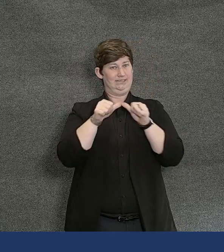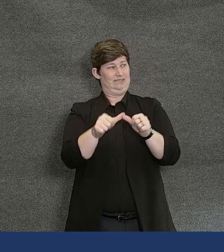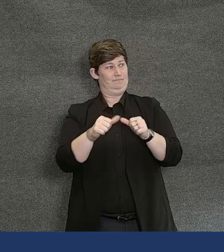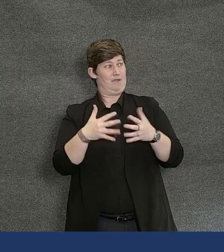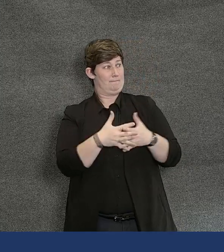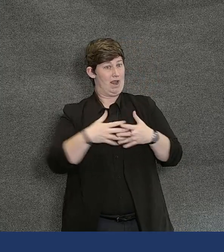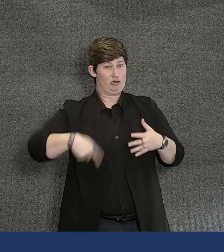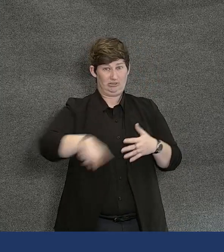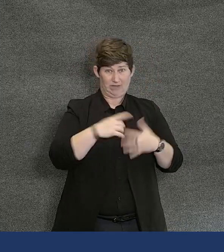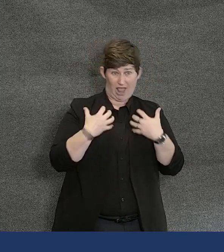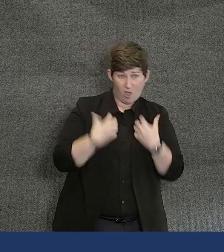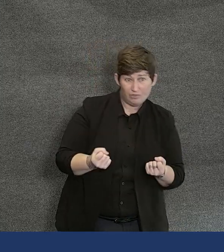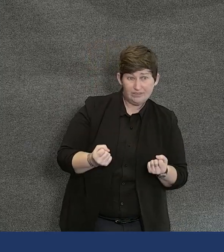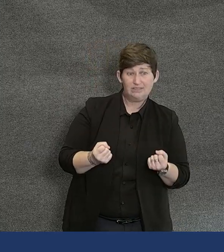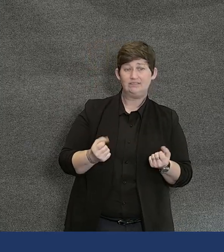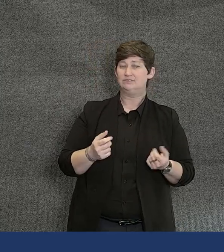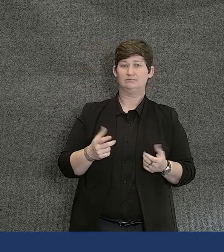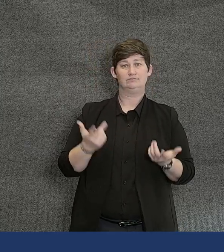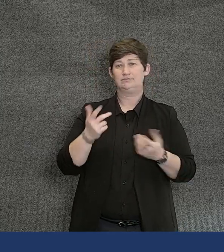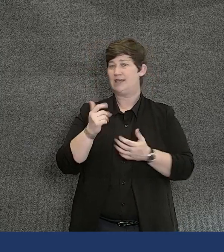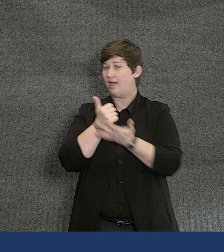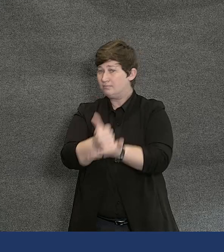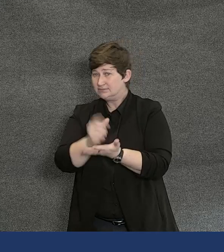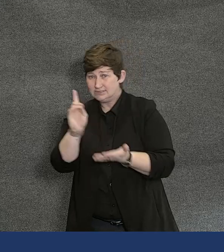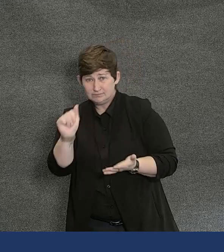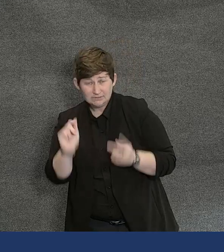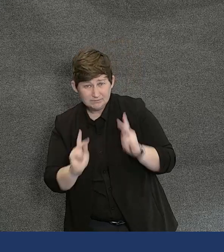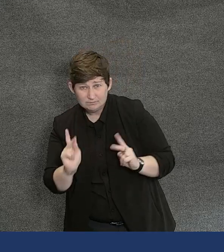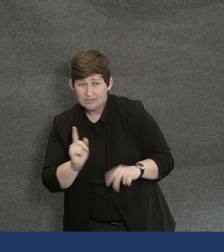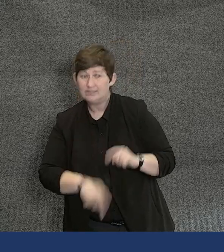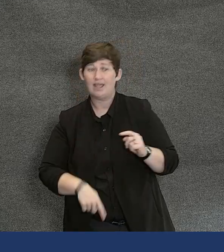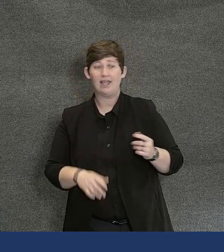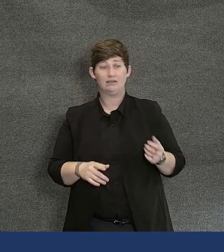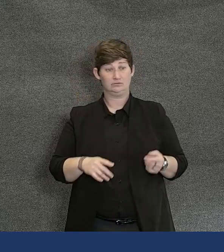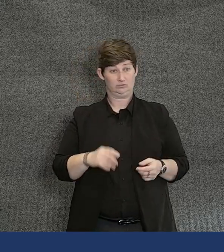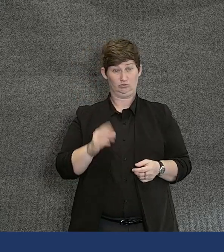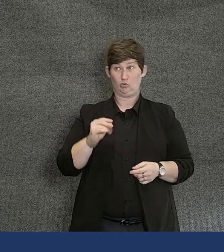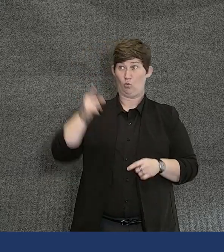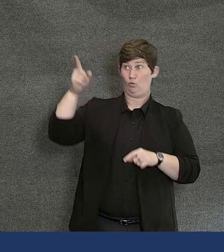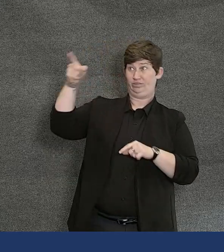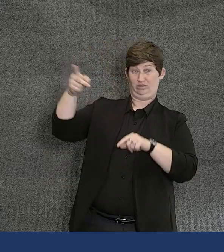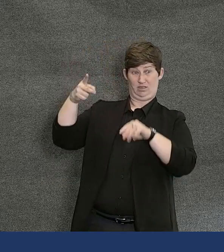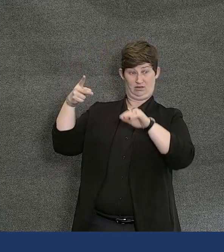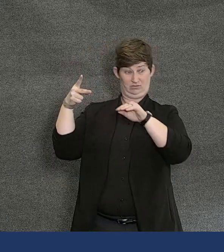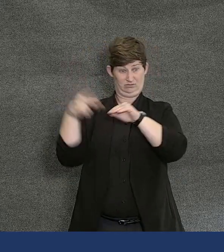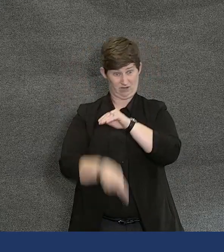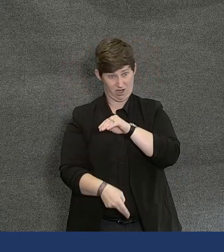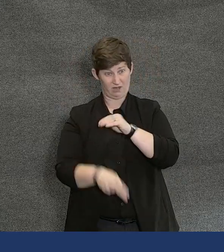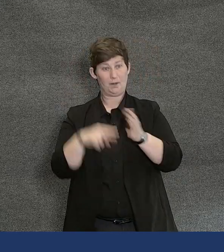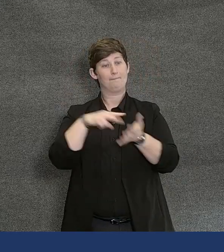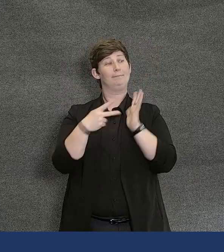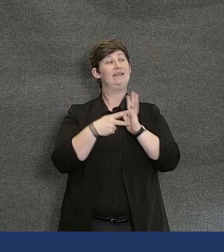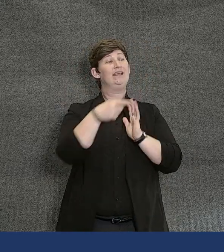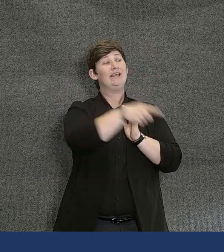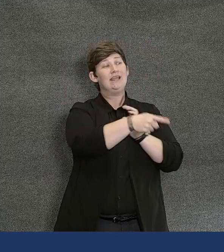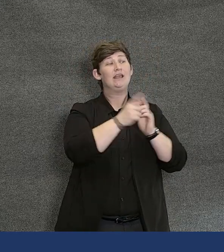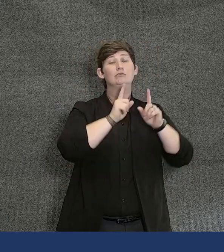These cuts in some cases stop clinical trials that were already in progress, leaving patients